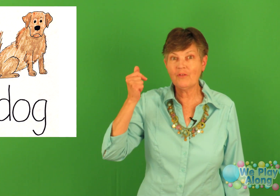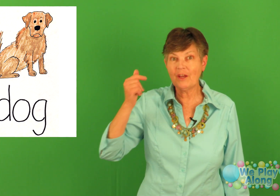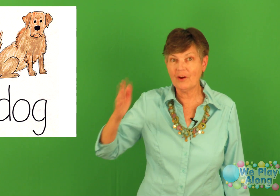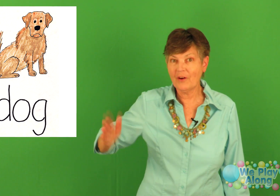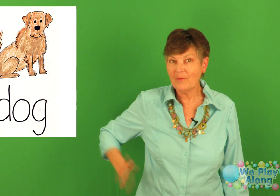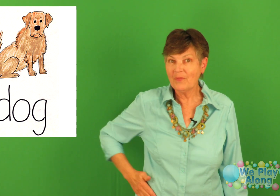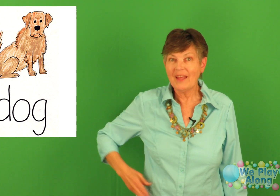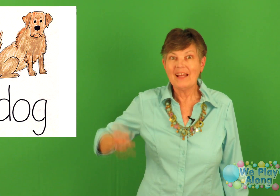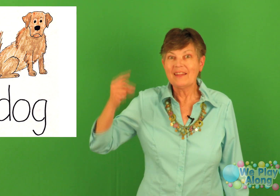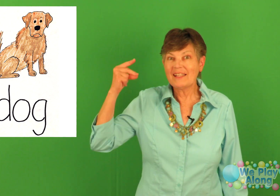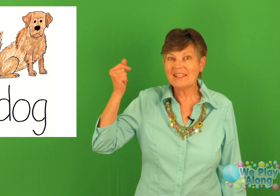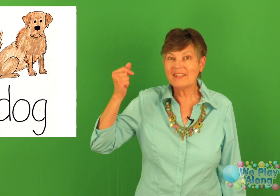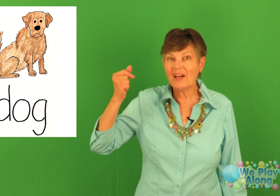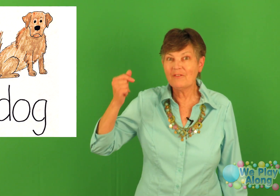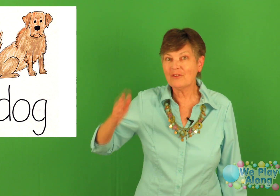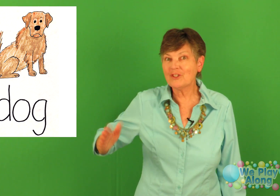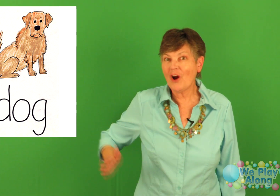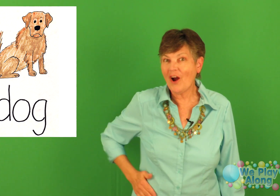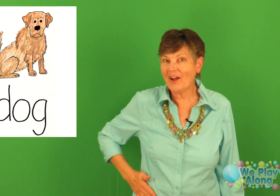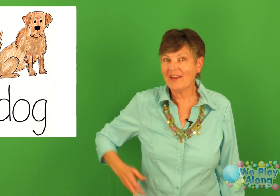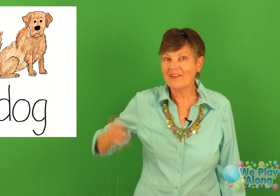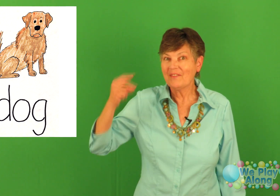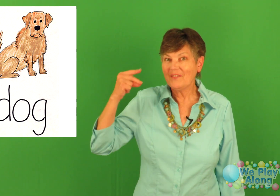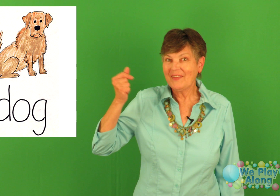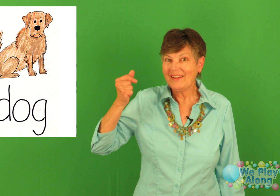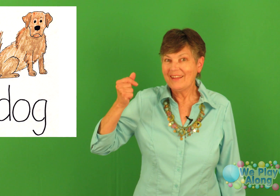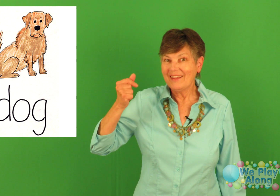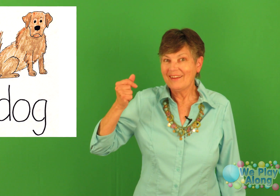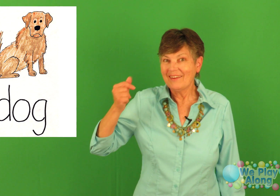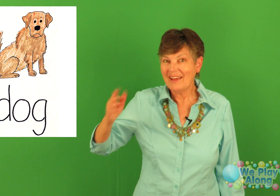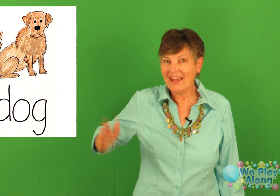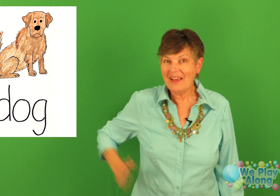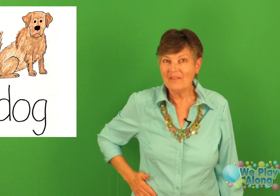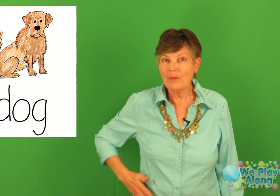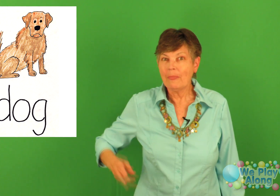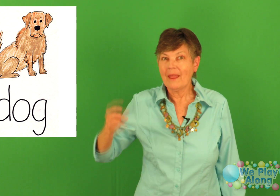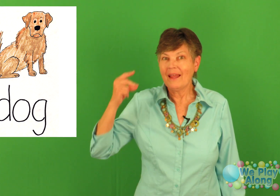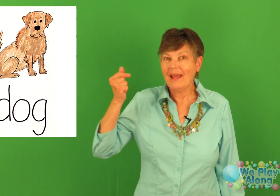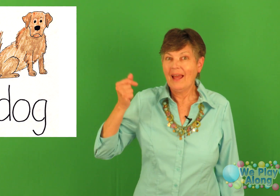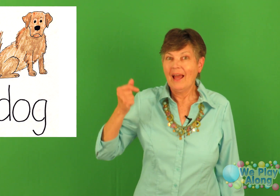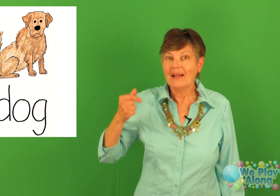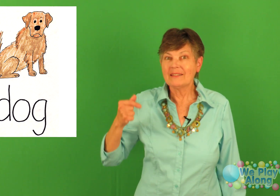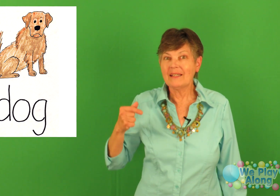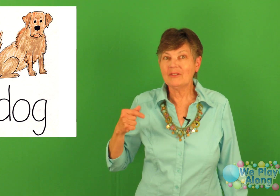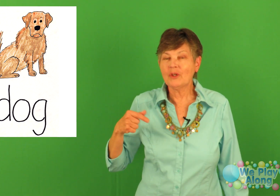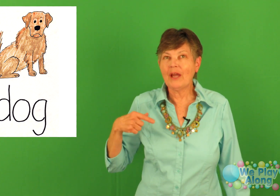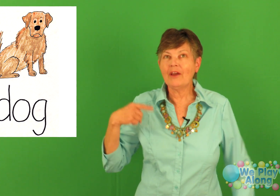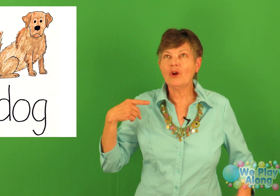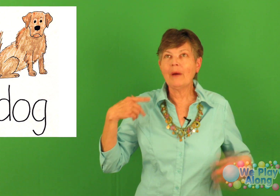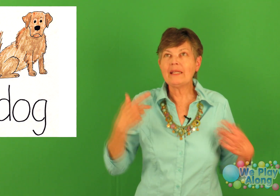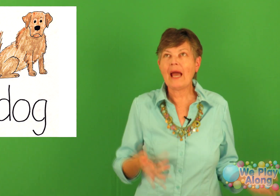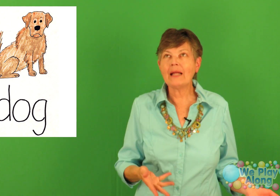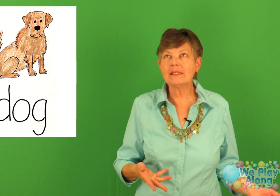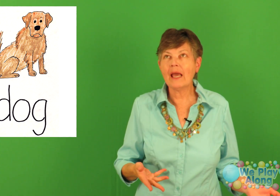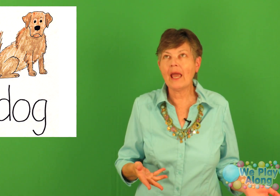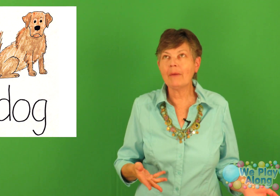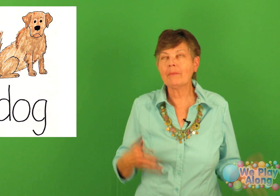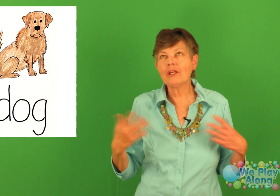finger that's a sign for dog hey C so now you know my dad's name and my